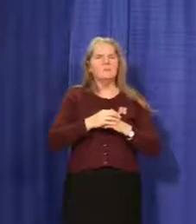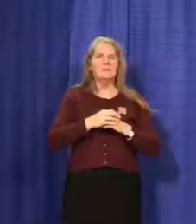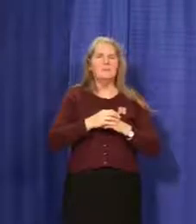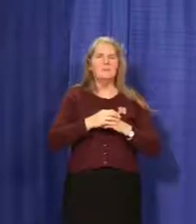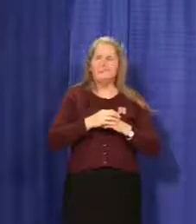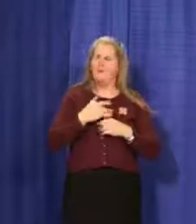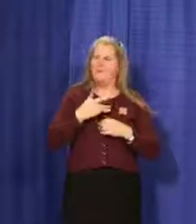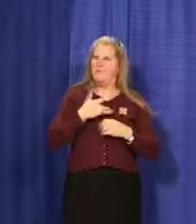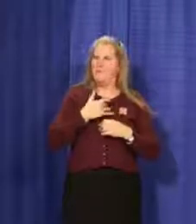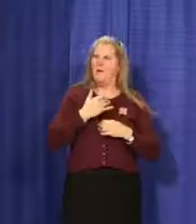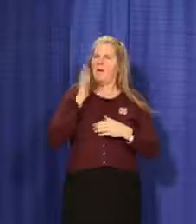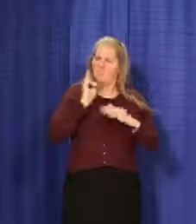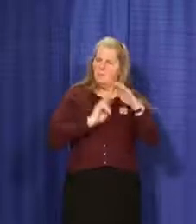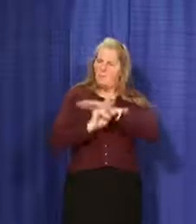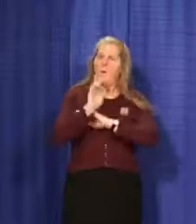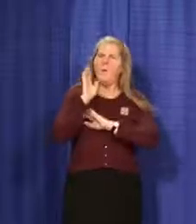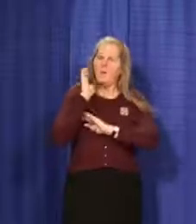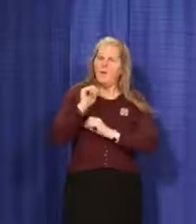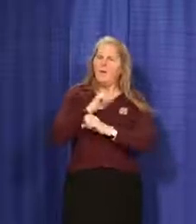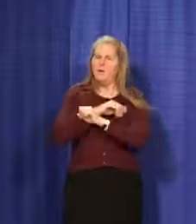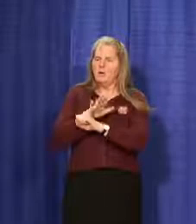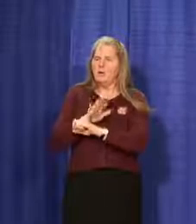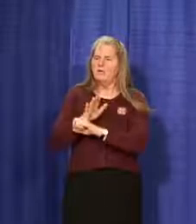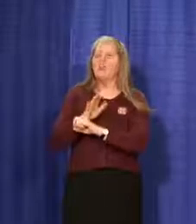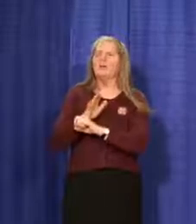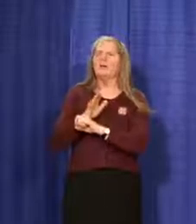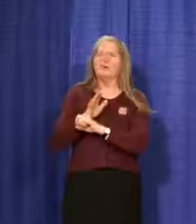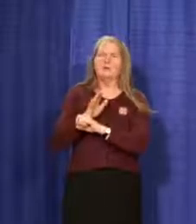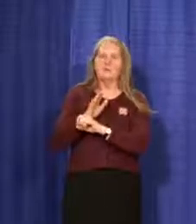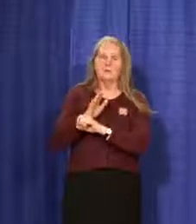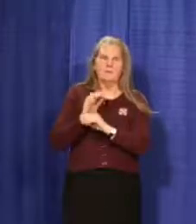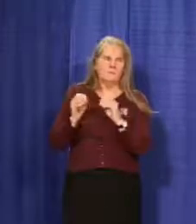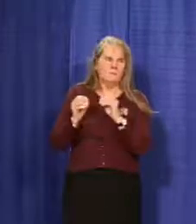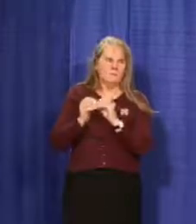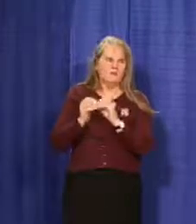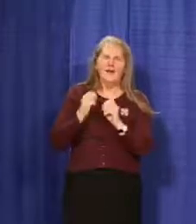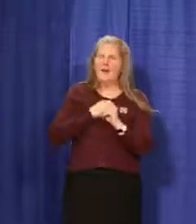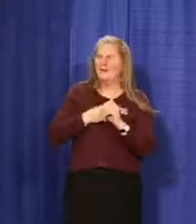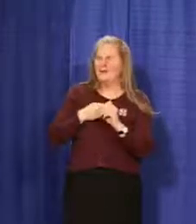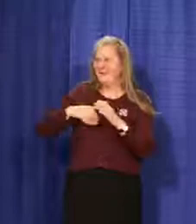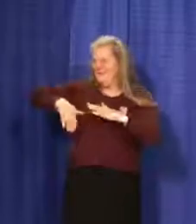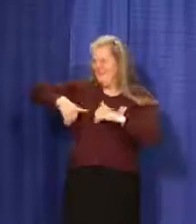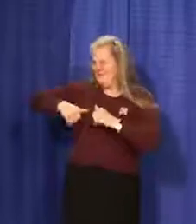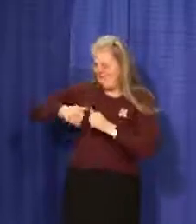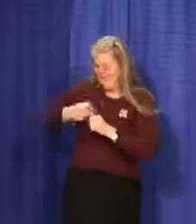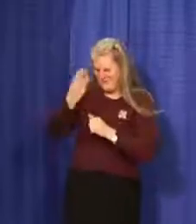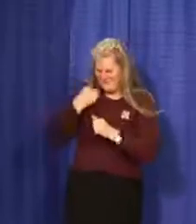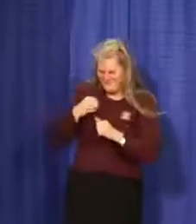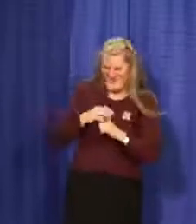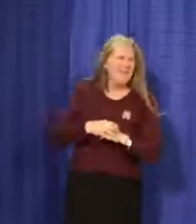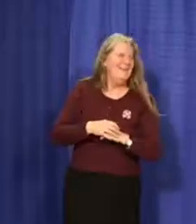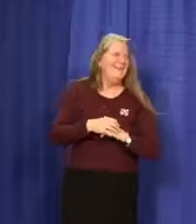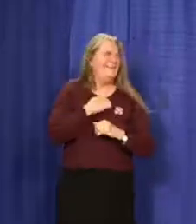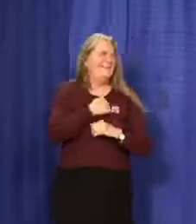So we anticipate, and, in fact, I anticipate-- sorry, I forgot to slow down, Mary.